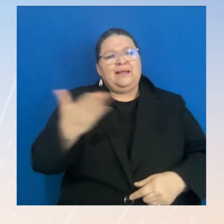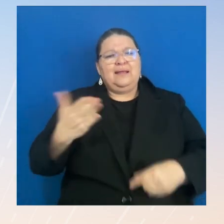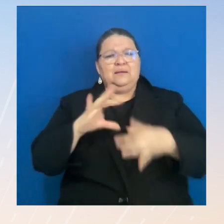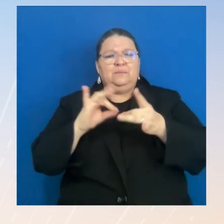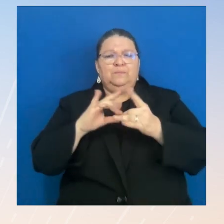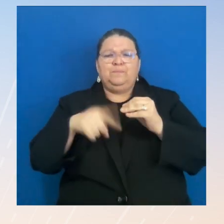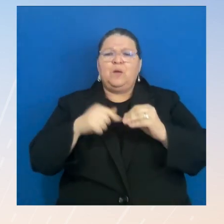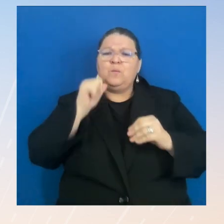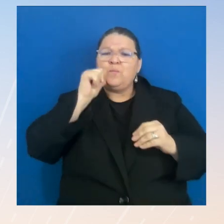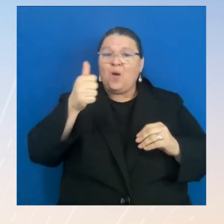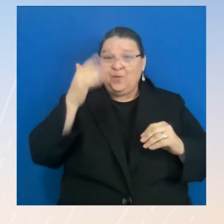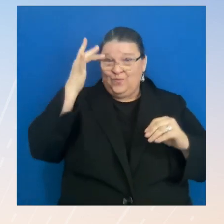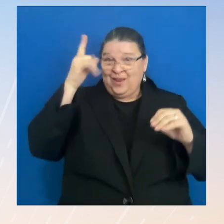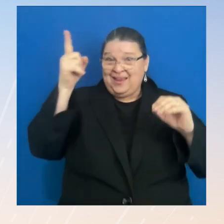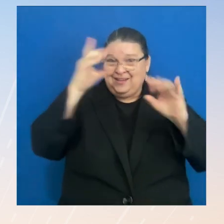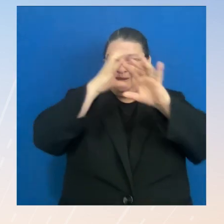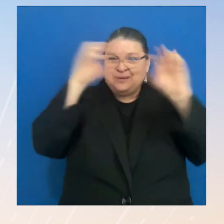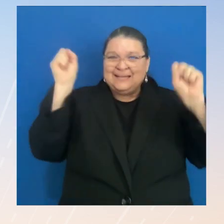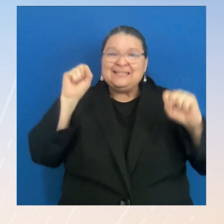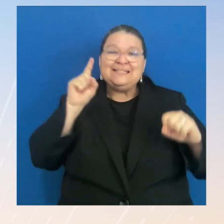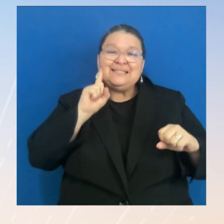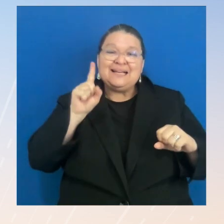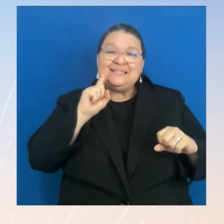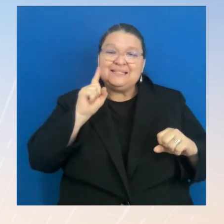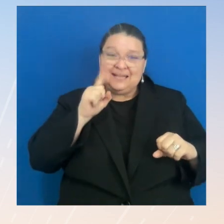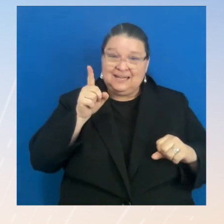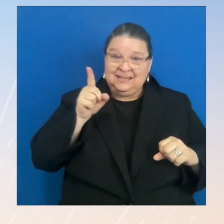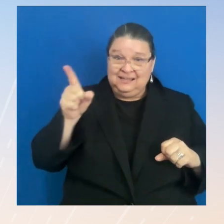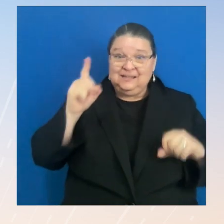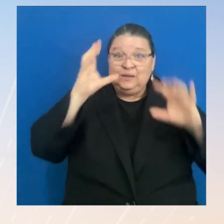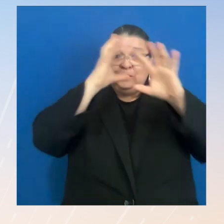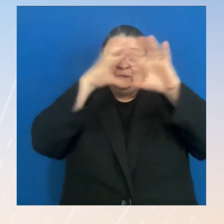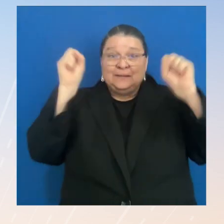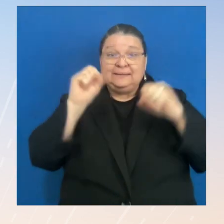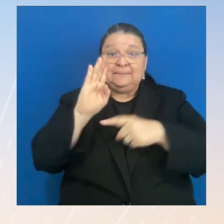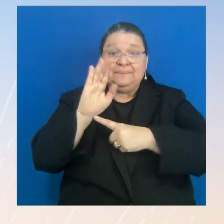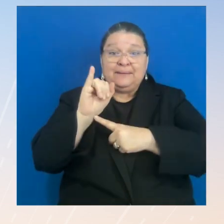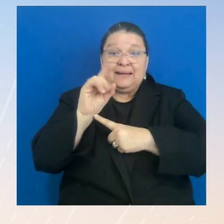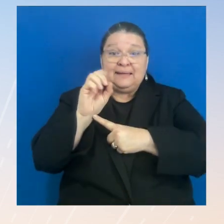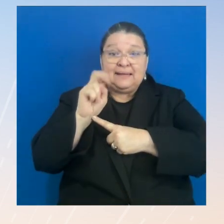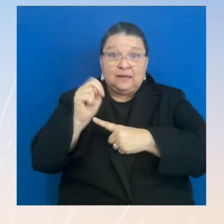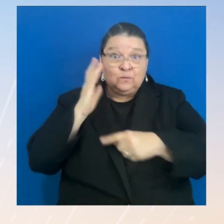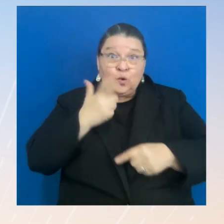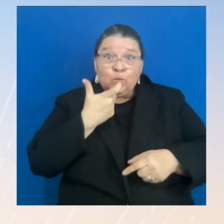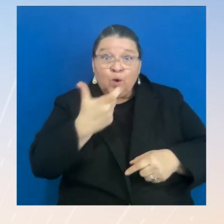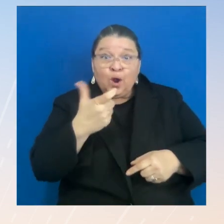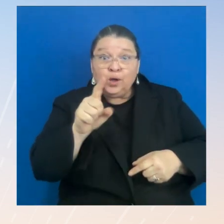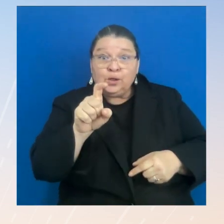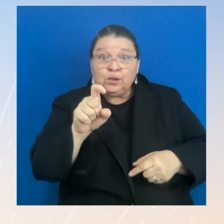And will he have a response to his address? Ms. Psaki: I'm sure that, to the degree that President can with his schedule,